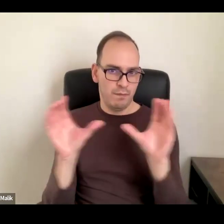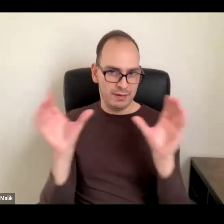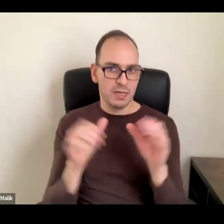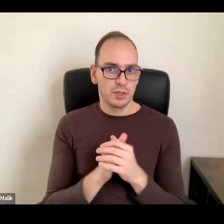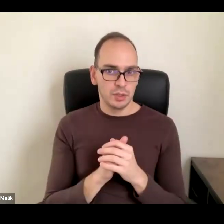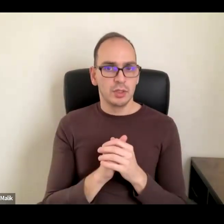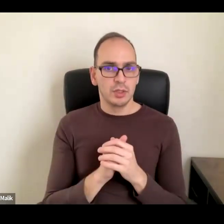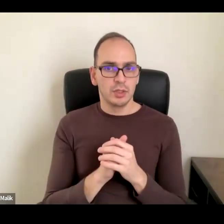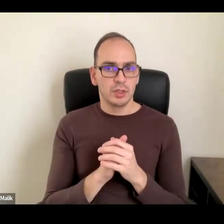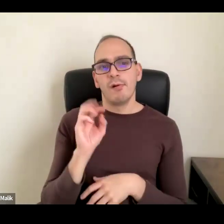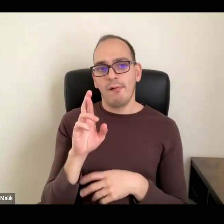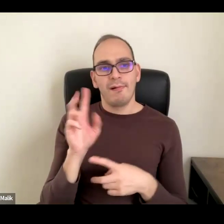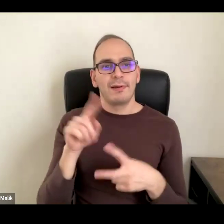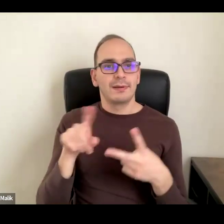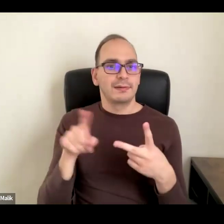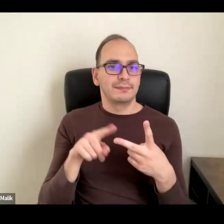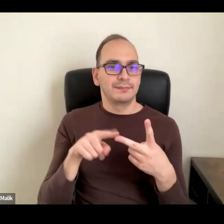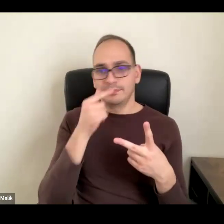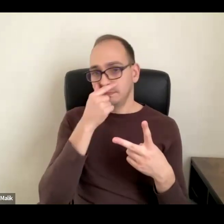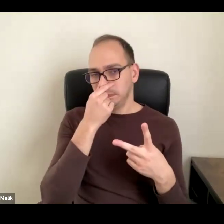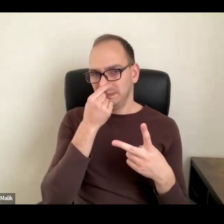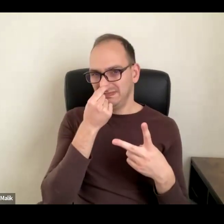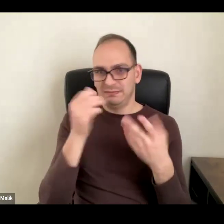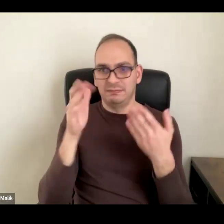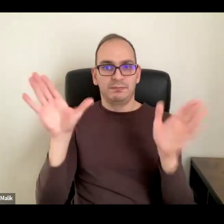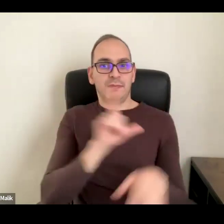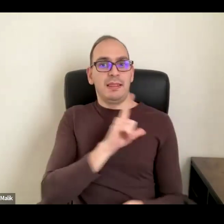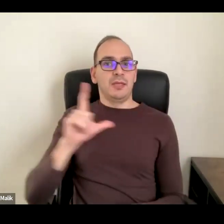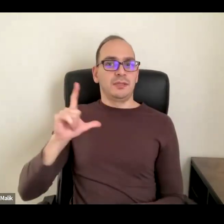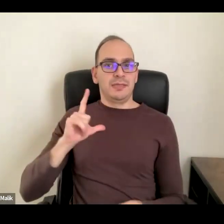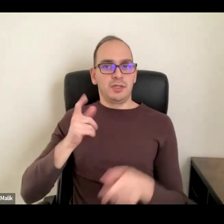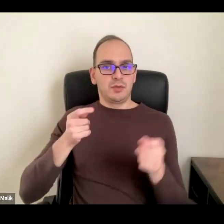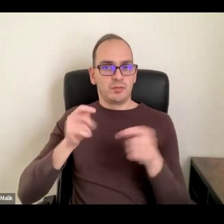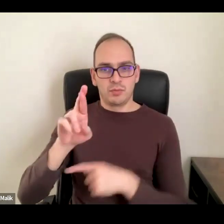or to the NAGPRA legislation or regulations. Um